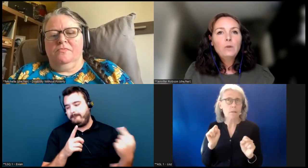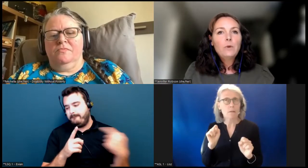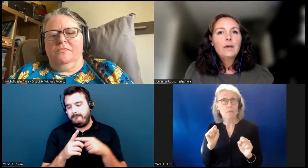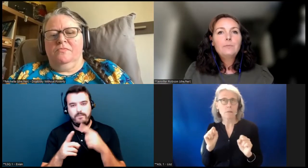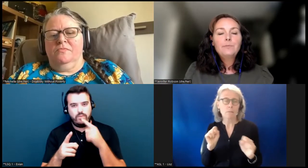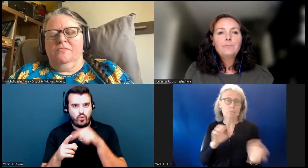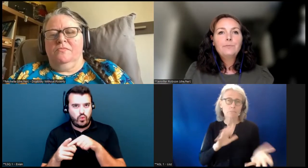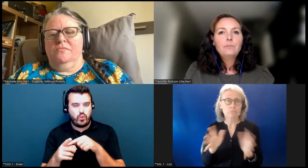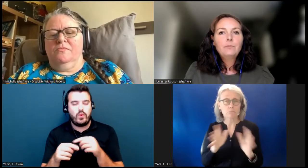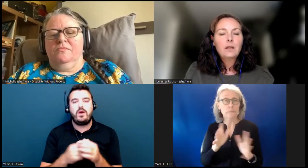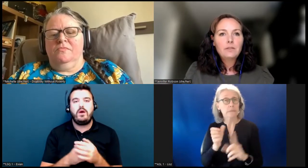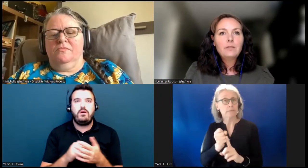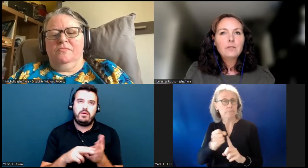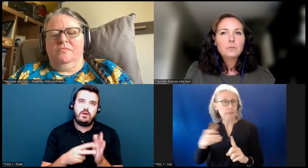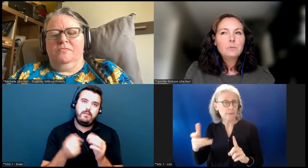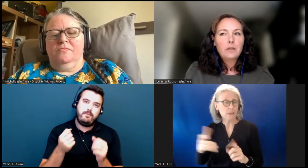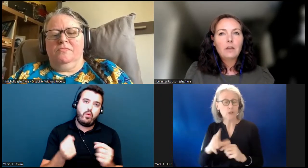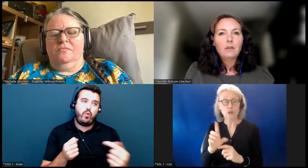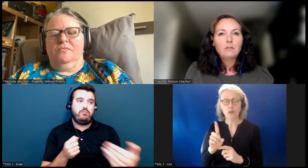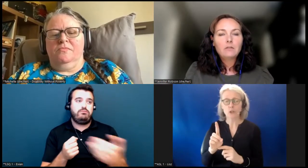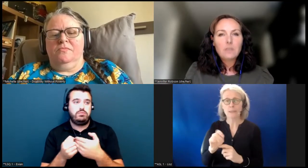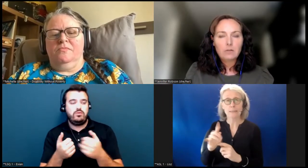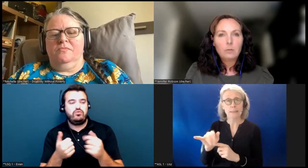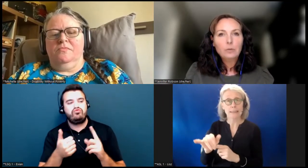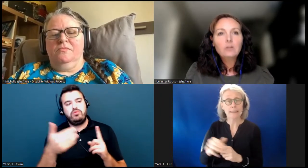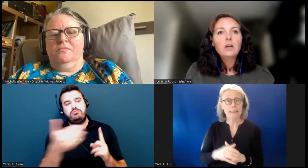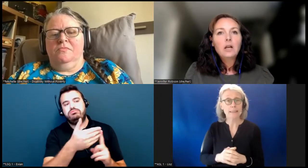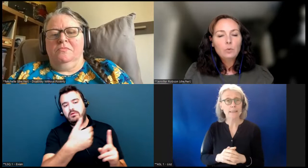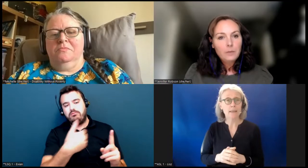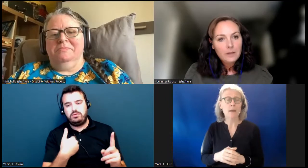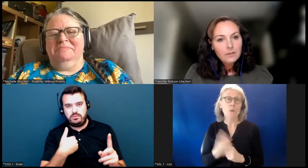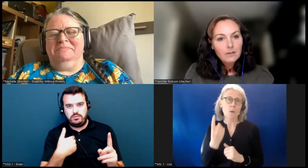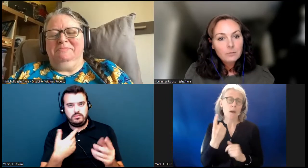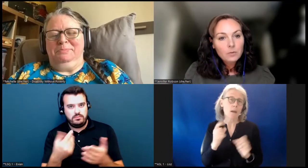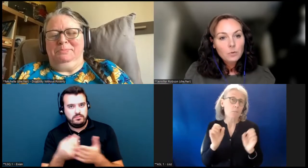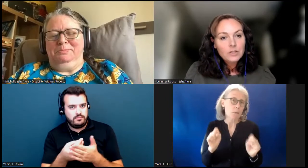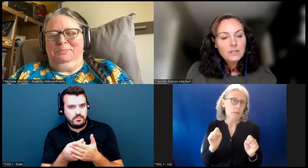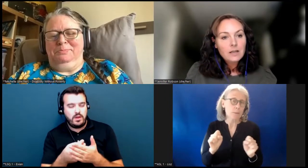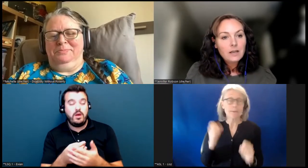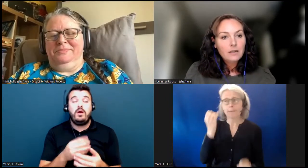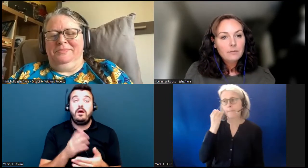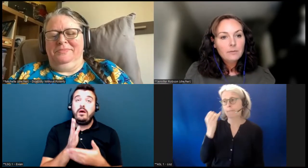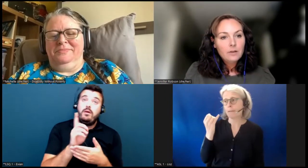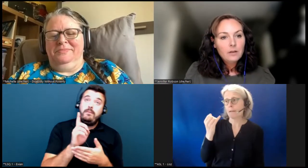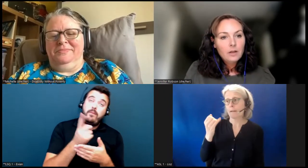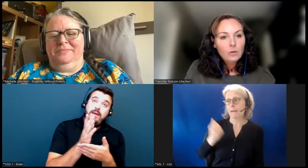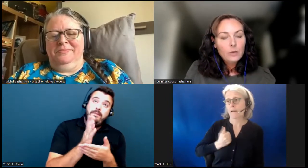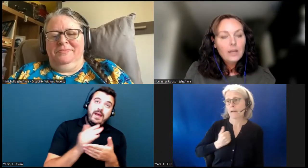ONE WAY, I THINK THIS WOULD BE A TERRIBLE. WOULD BE IF THE GOVERNMENT WERE TO SAY, WE